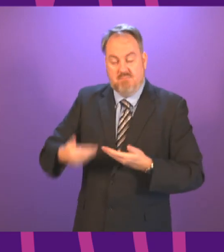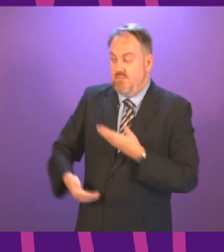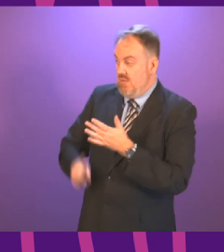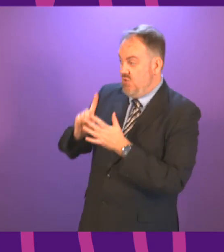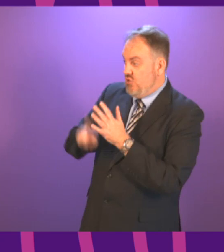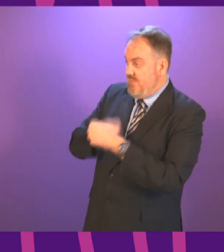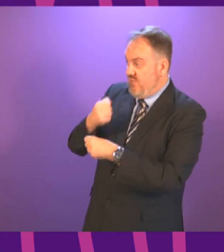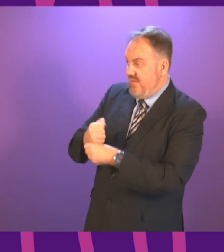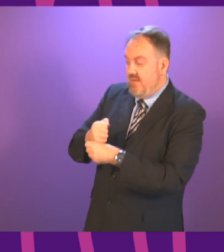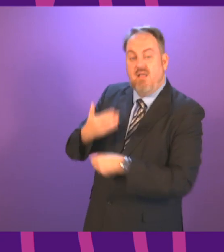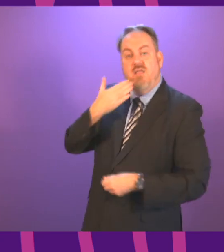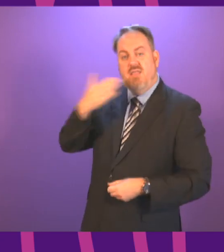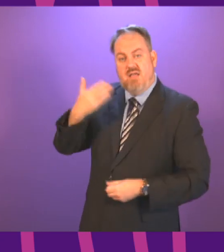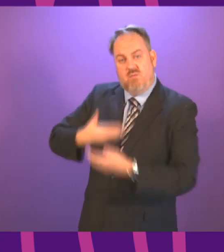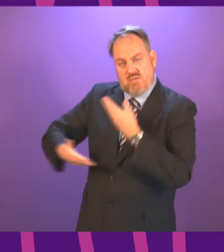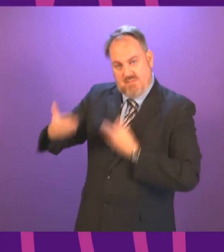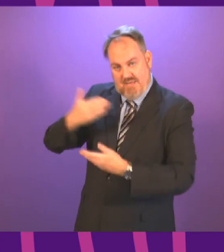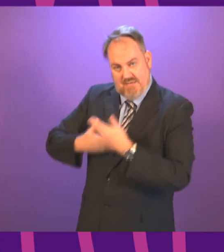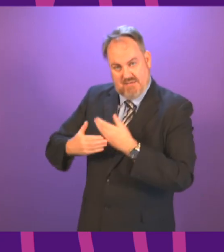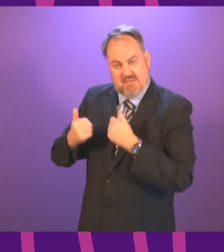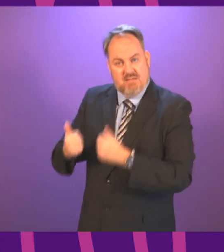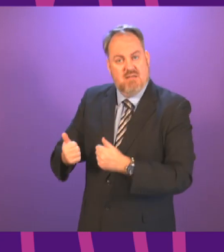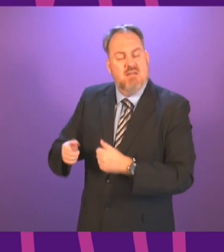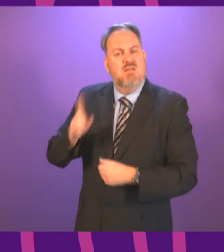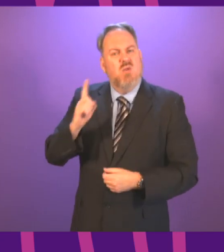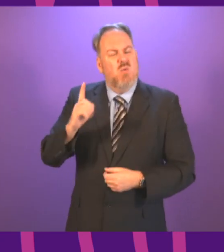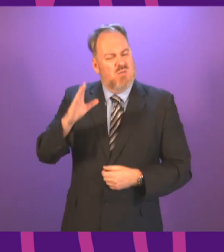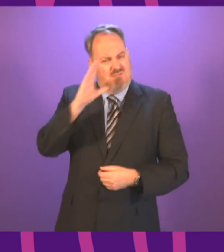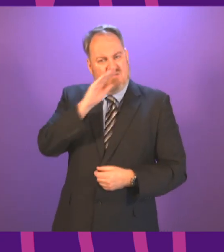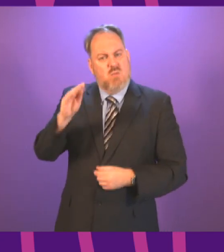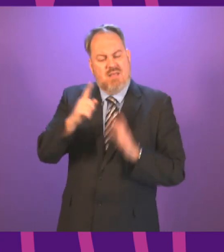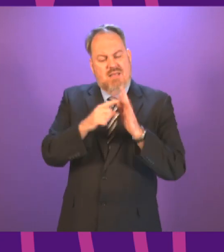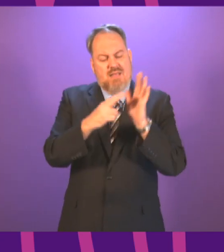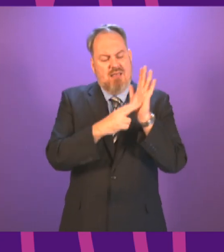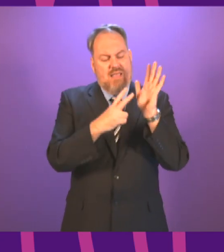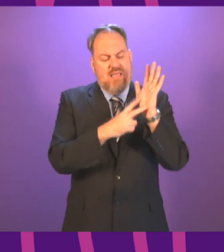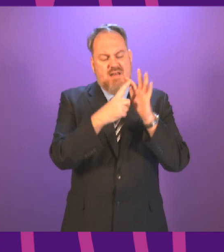Jamie Greene: The First Minister will be aware that Inverclyde